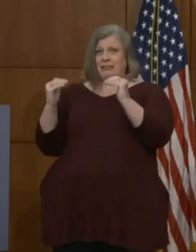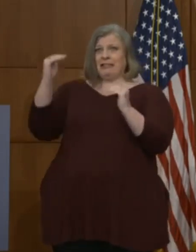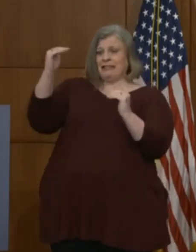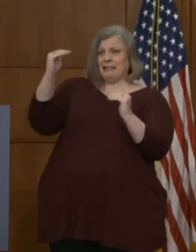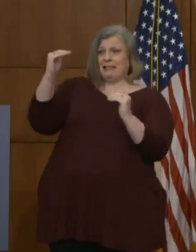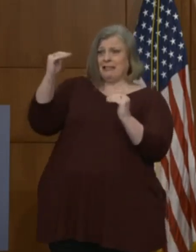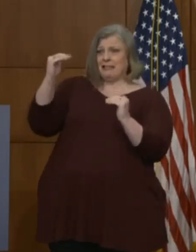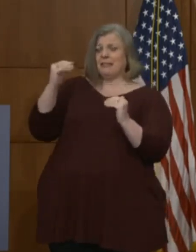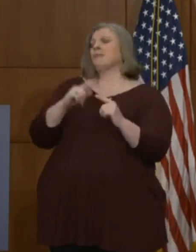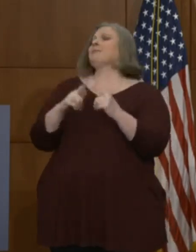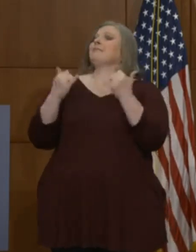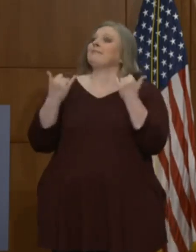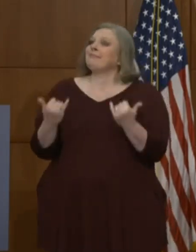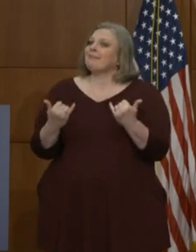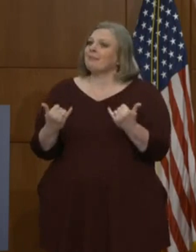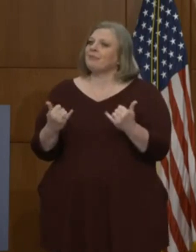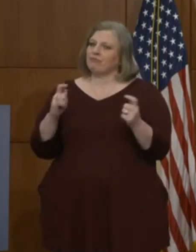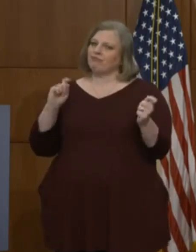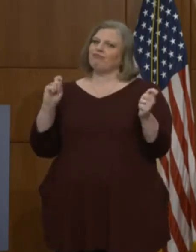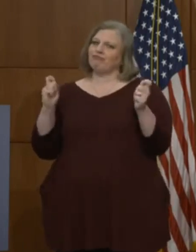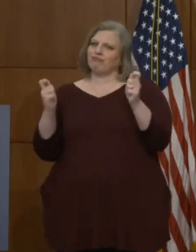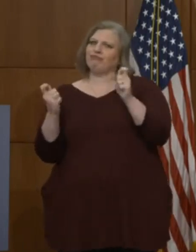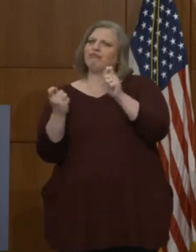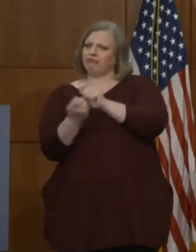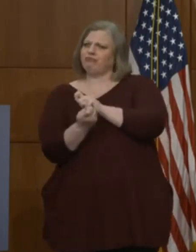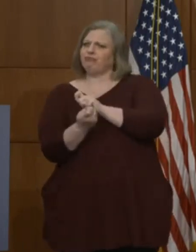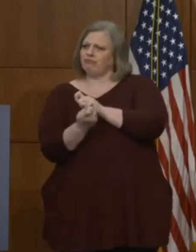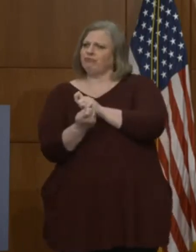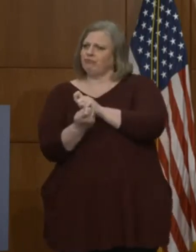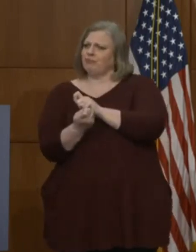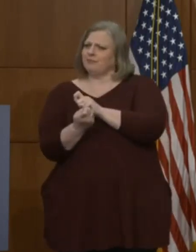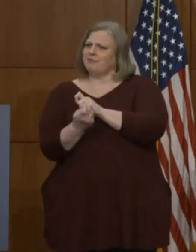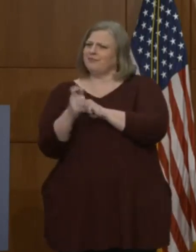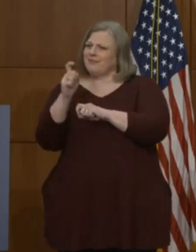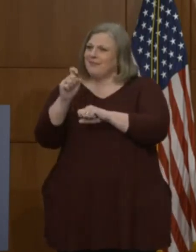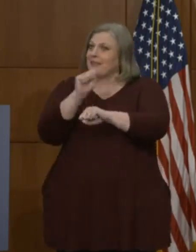POINT 8% HIGHER THIS MARCH THEN THEY WERE A YEAR AGO BUT THAT THEY WERE A YEAR AGO BUT THAT HAS CHANGED UNFORTUNATE AND WE